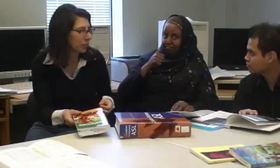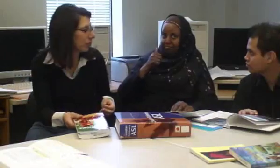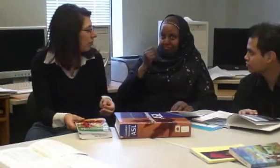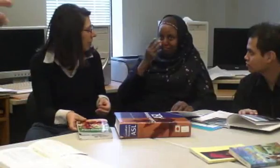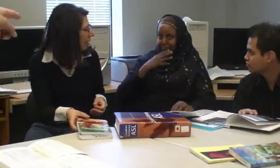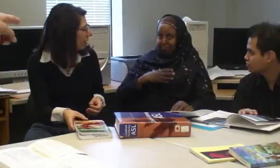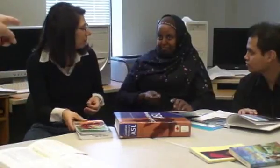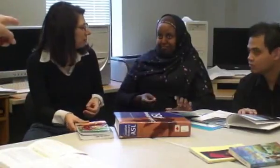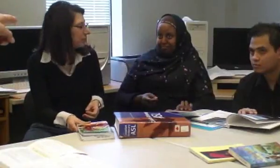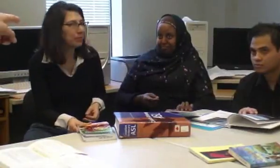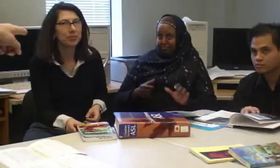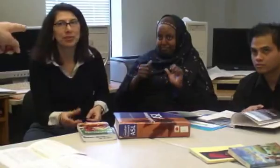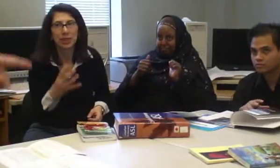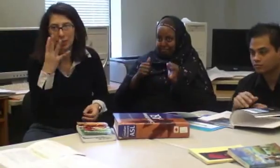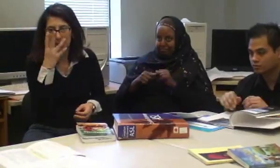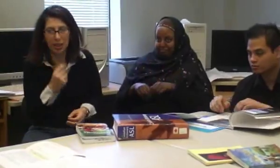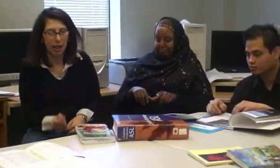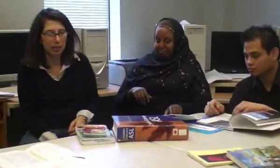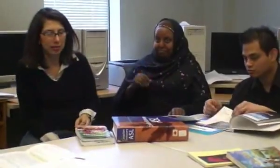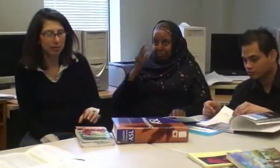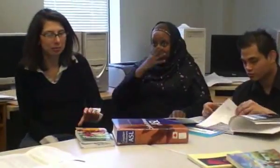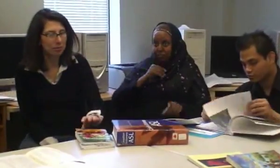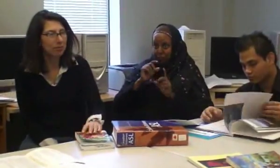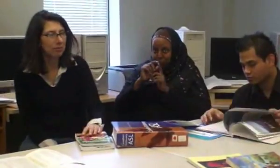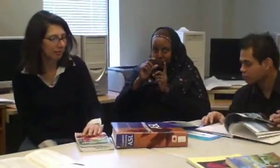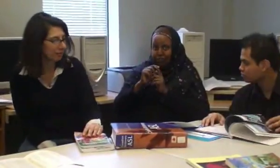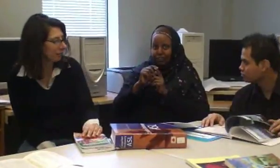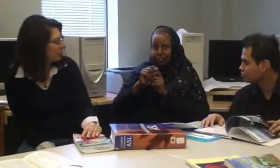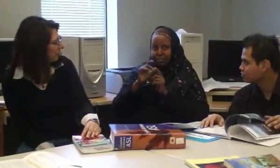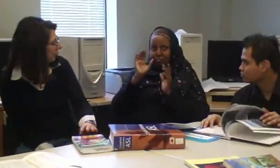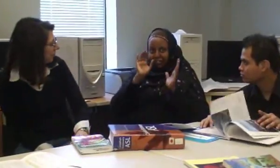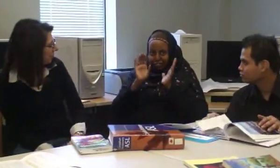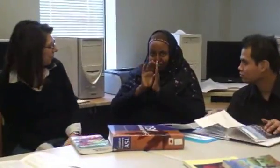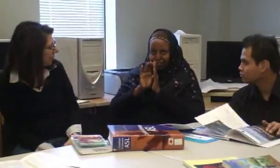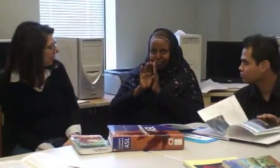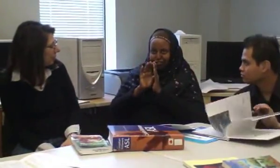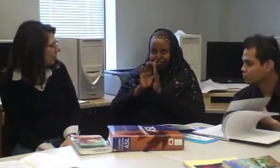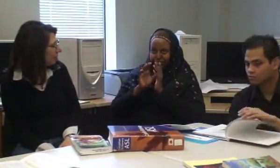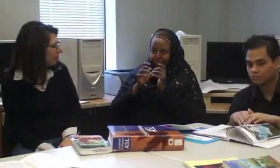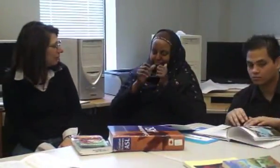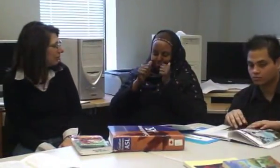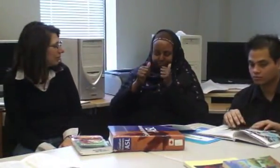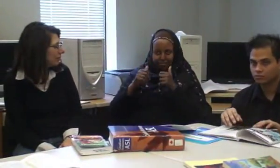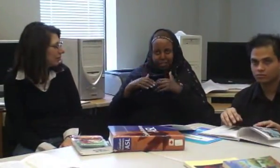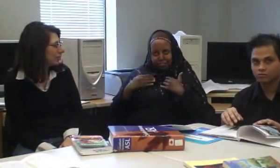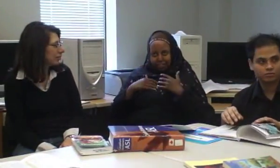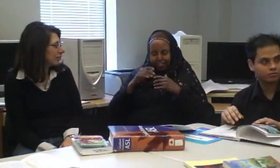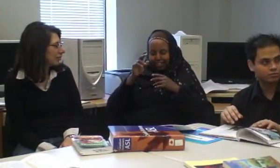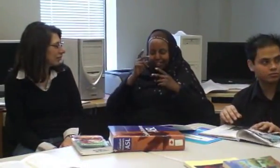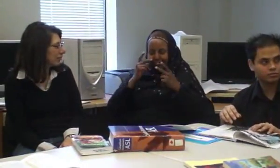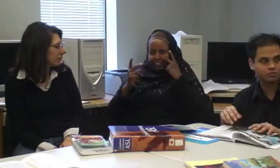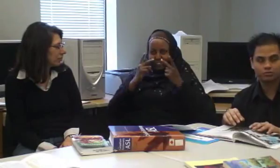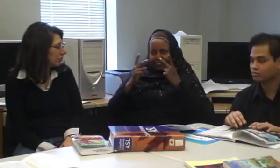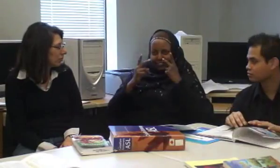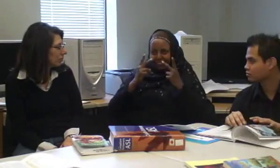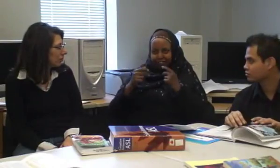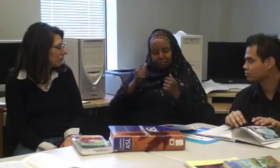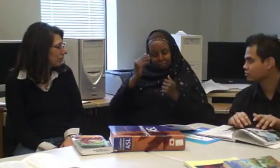This is a good book. Very nice. Good words. Beautiful pictures.